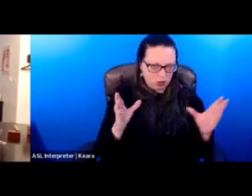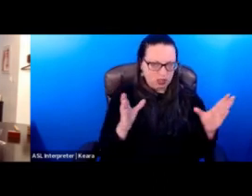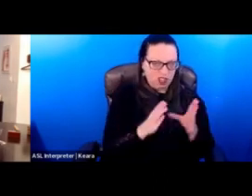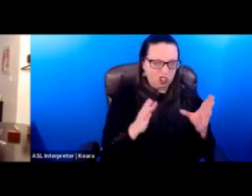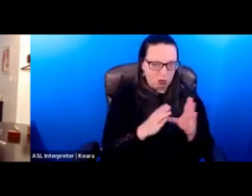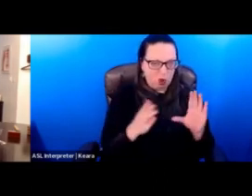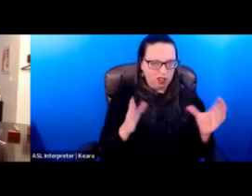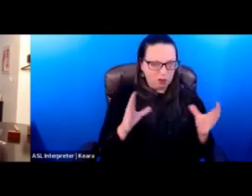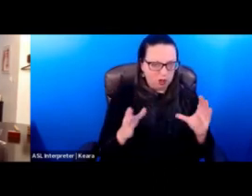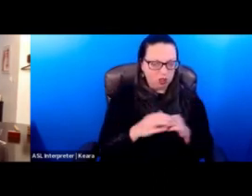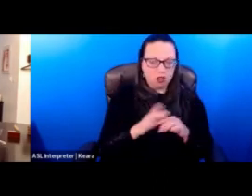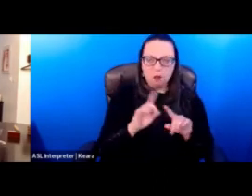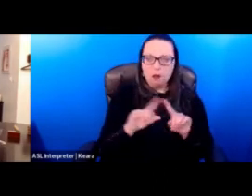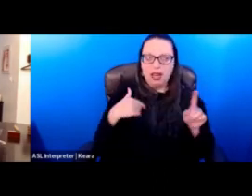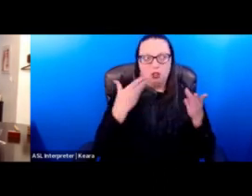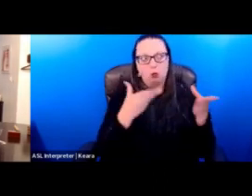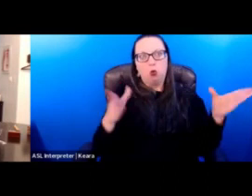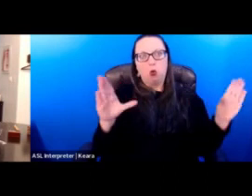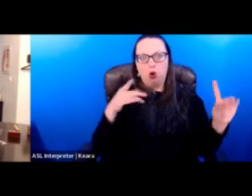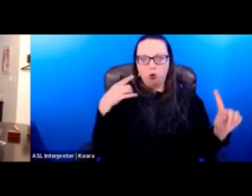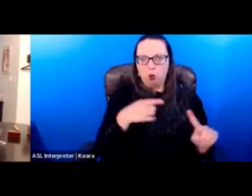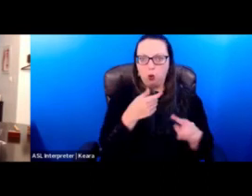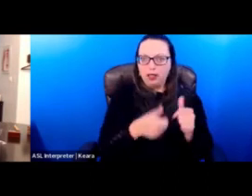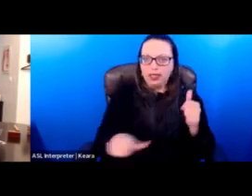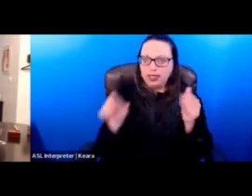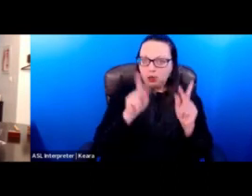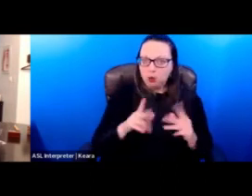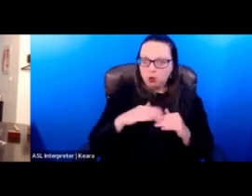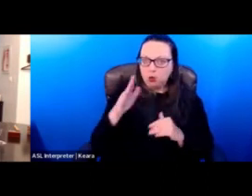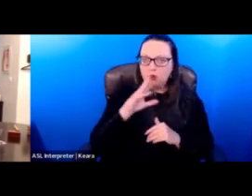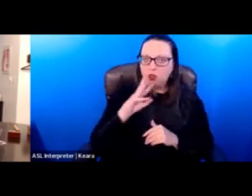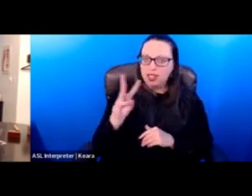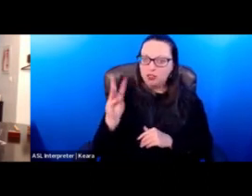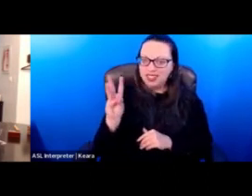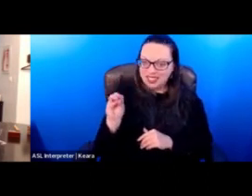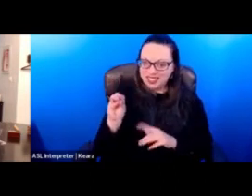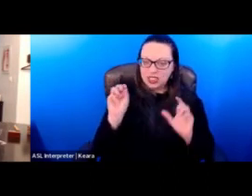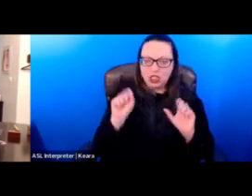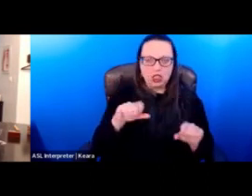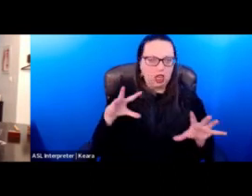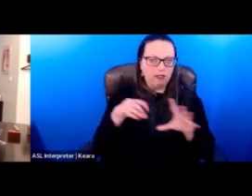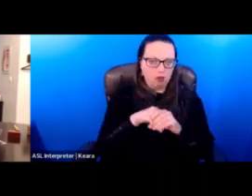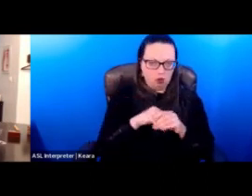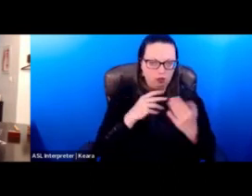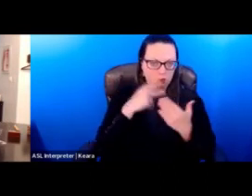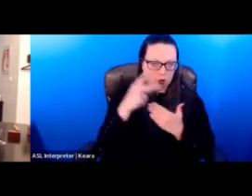it has a broad mission. It says any person over the age of 60 can participate in these programs. But because it's